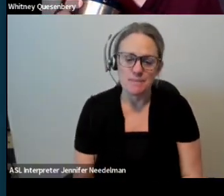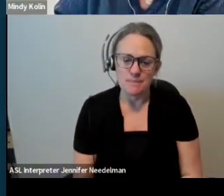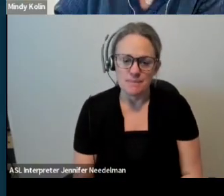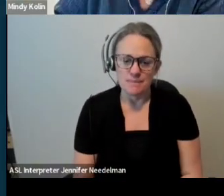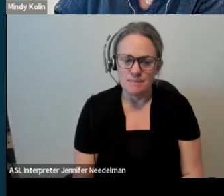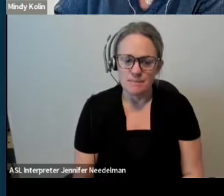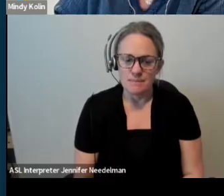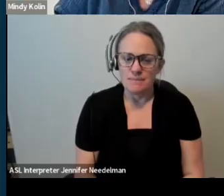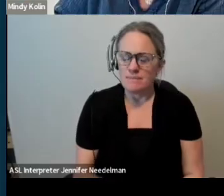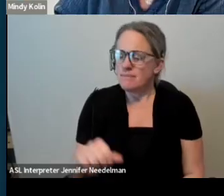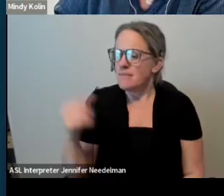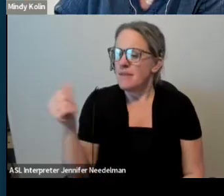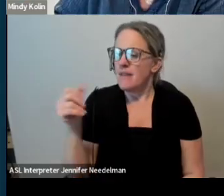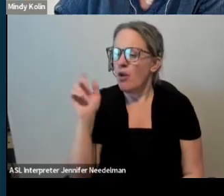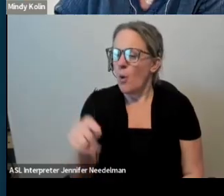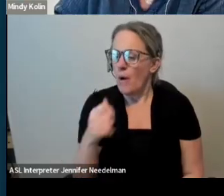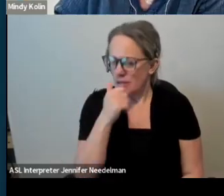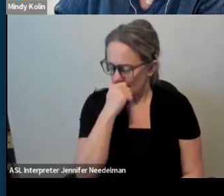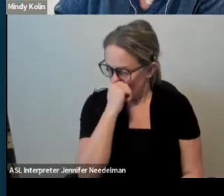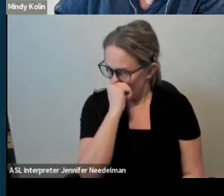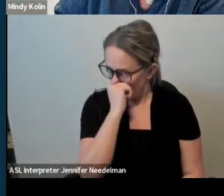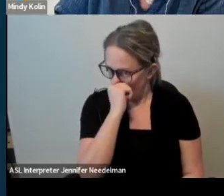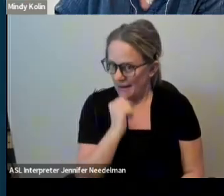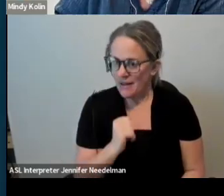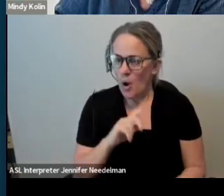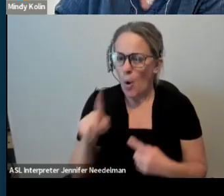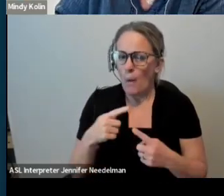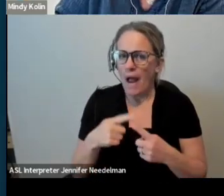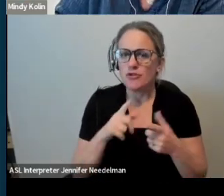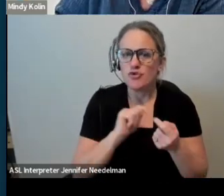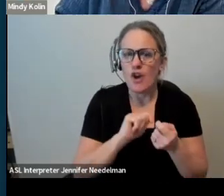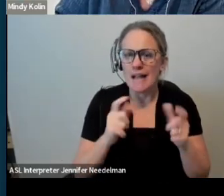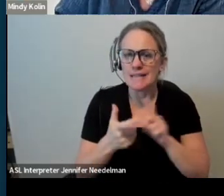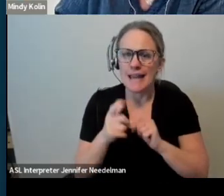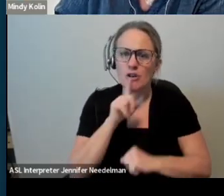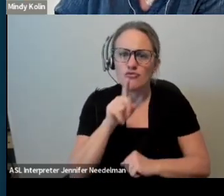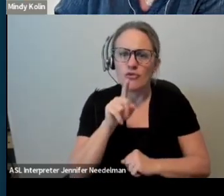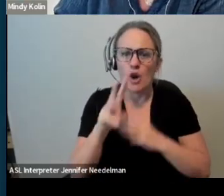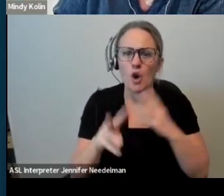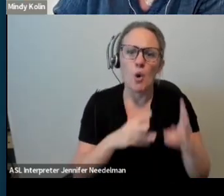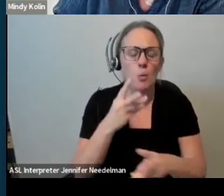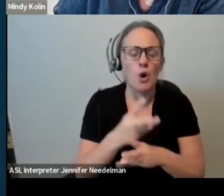And another question, when translating real world experiences into personas,